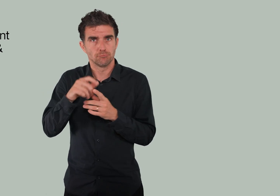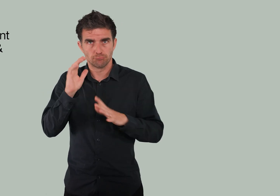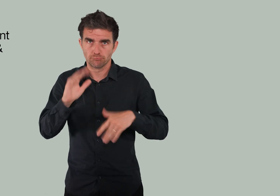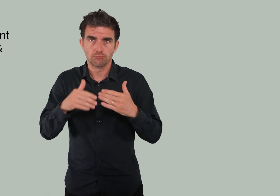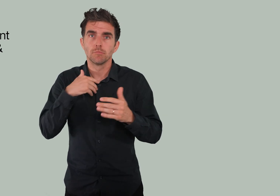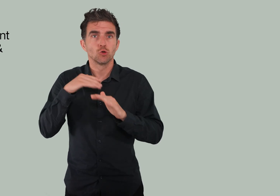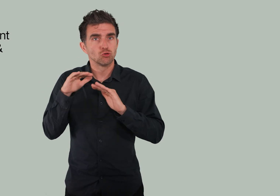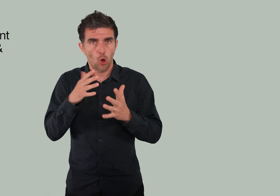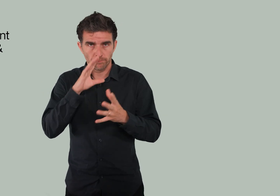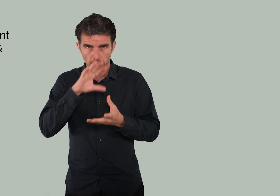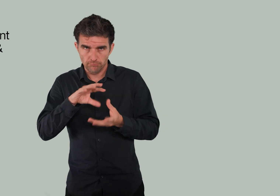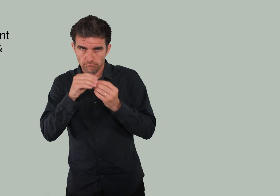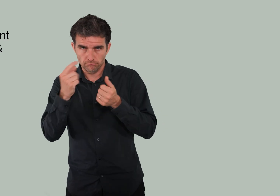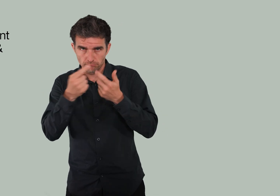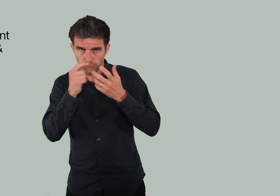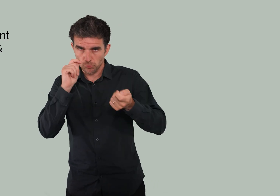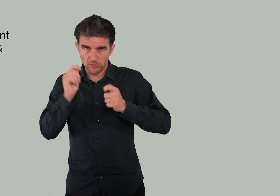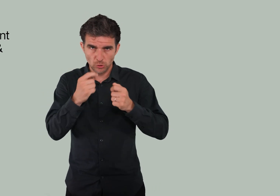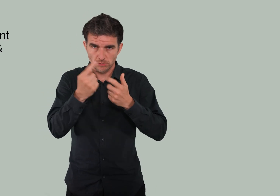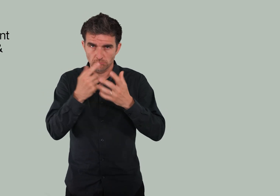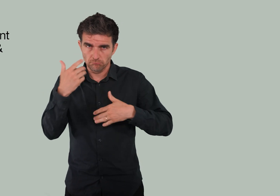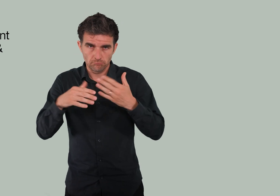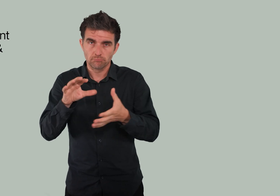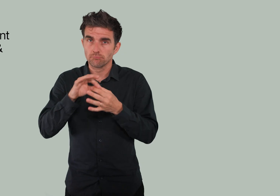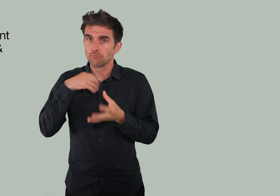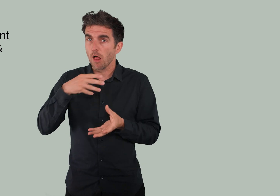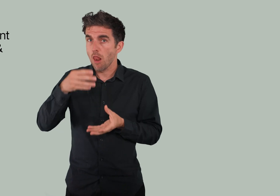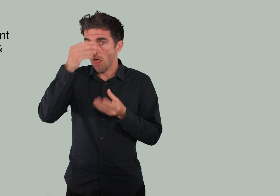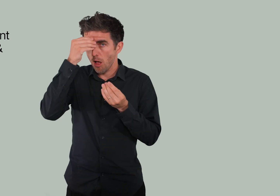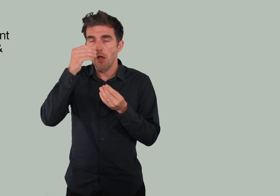is implementing service design changes drawing on our learning in